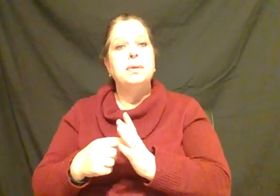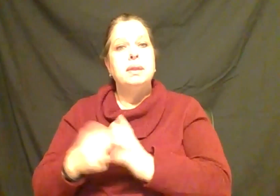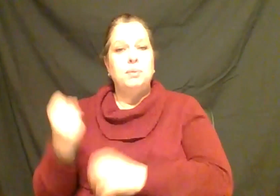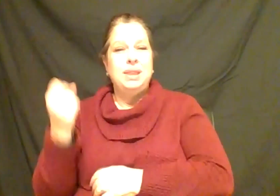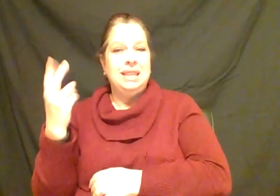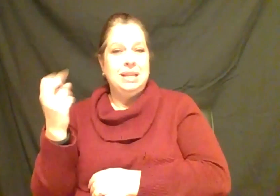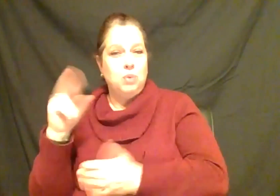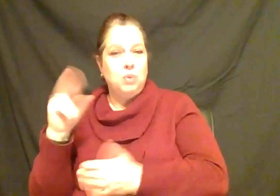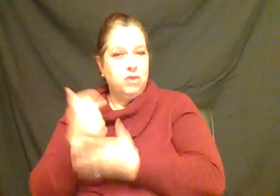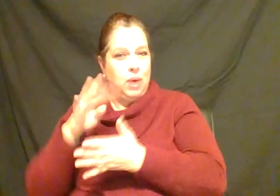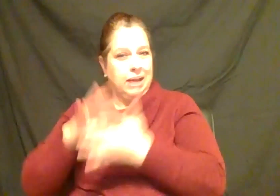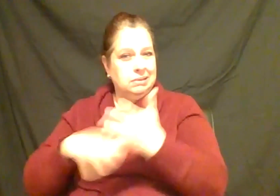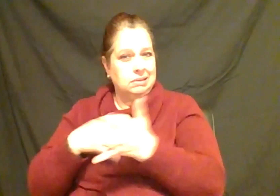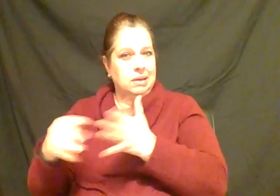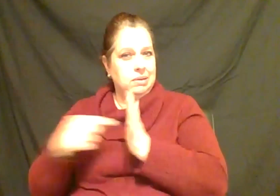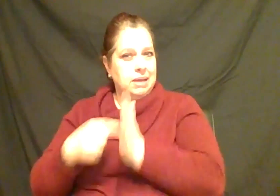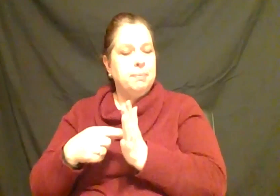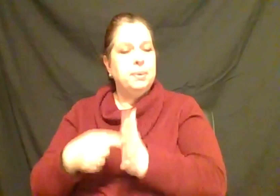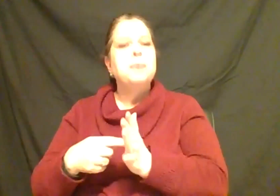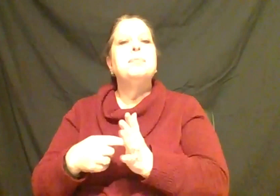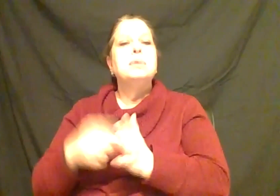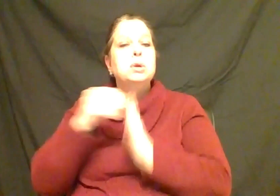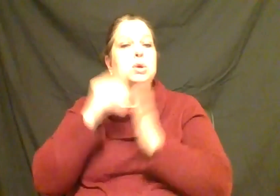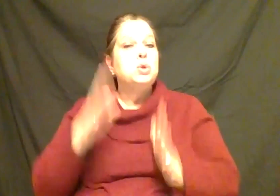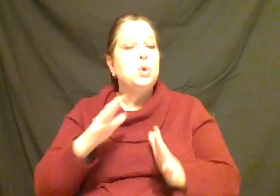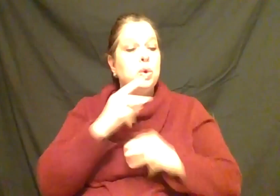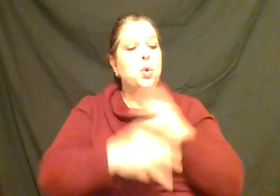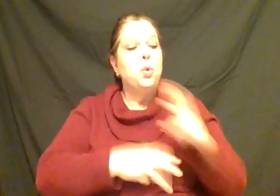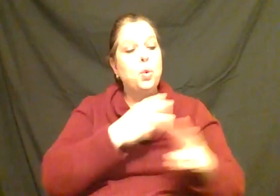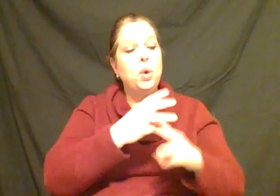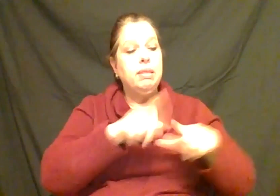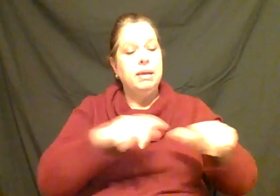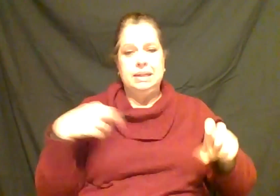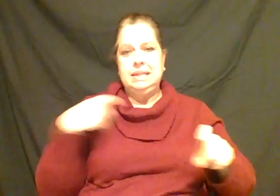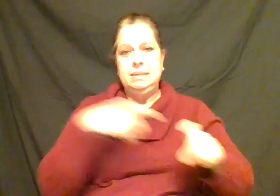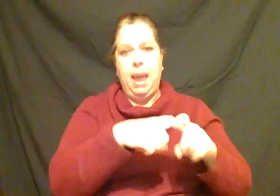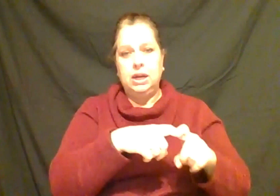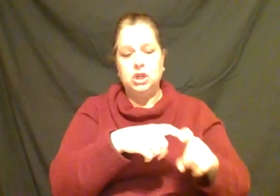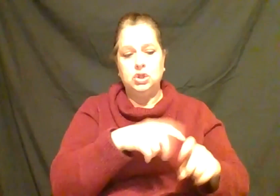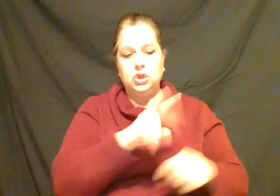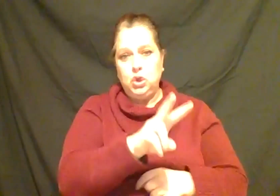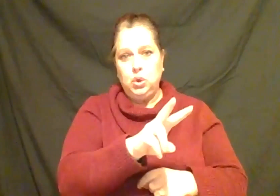uh sample schedule is a student takes world language spanish language two first term and